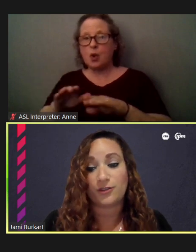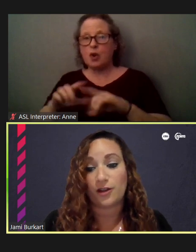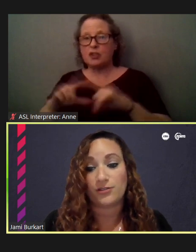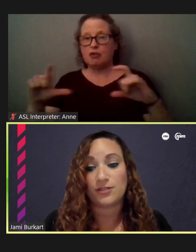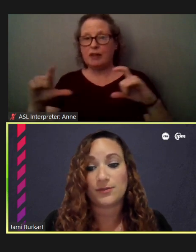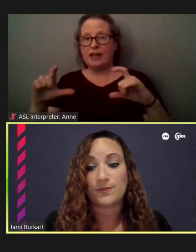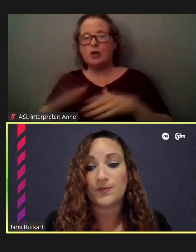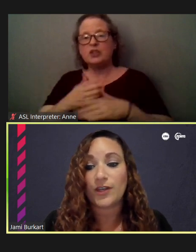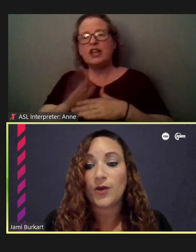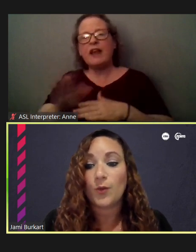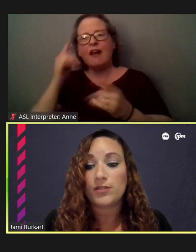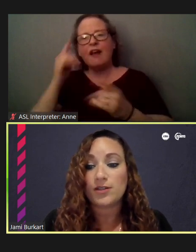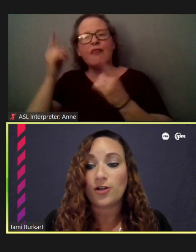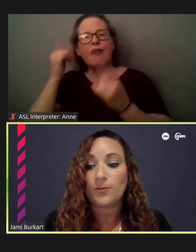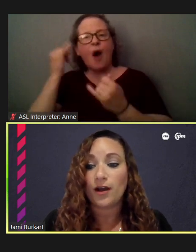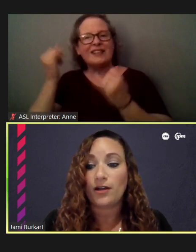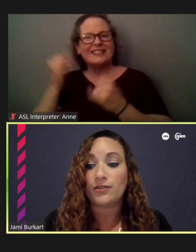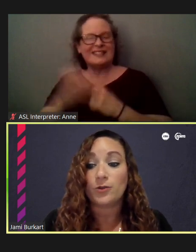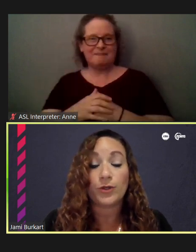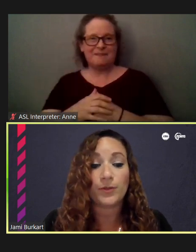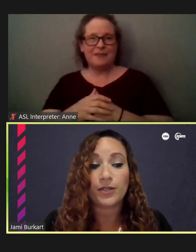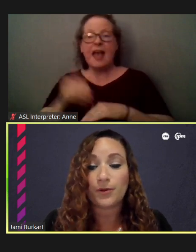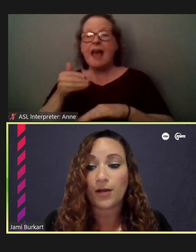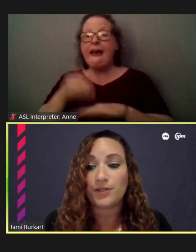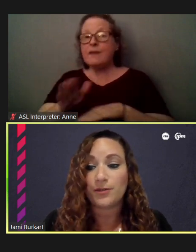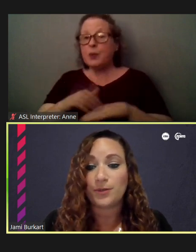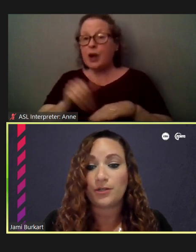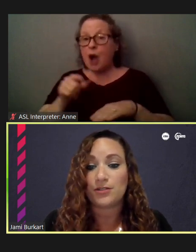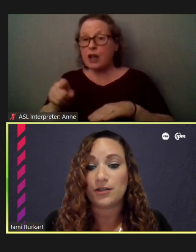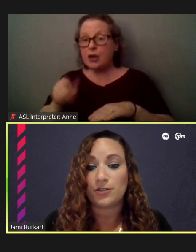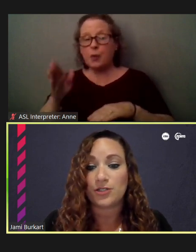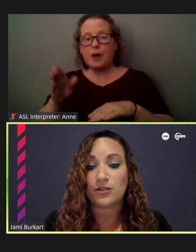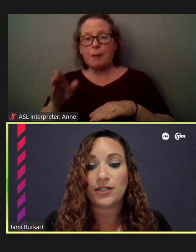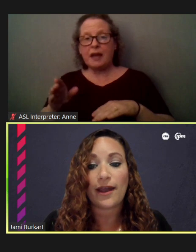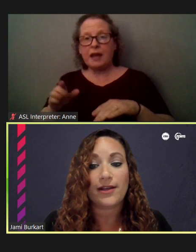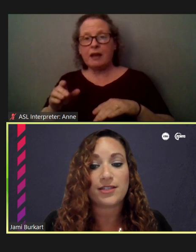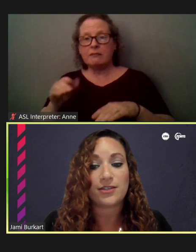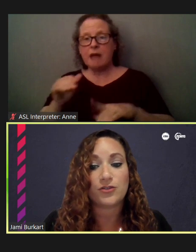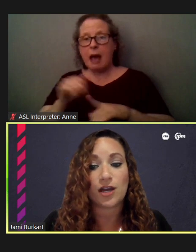their thoughts. Once called upon, there will be a prompt that appears on your screen asking you